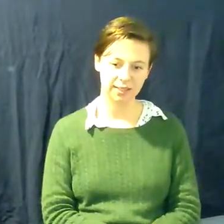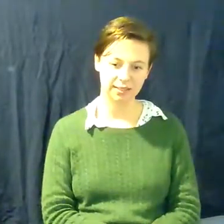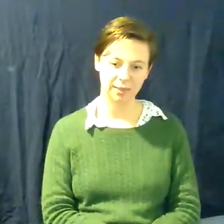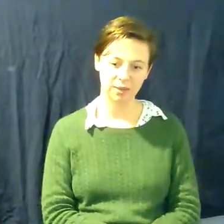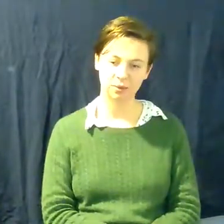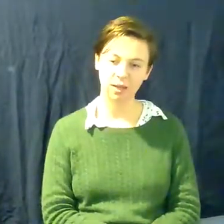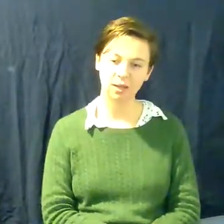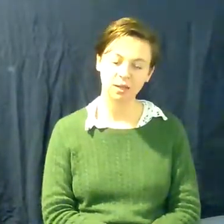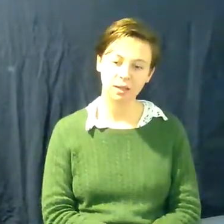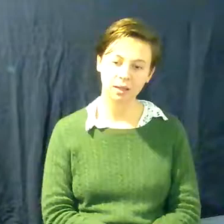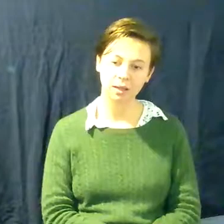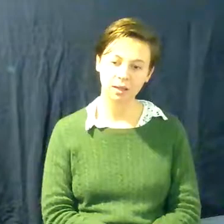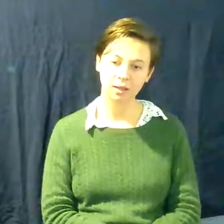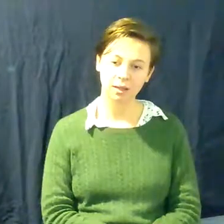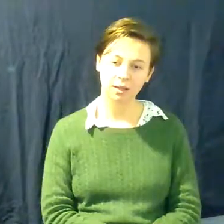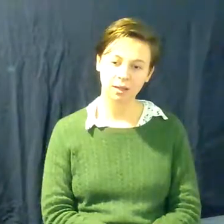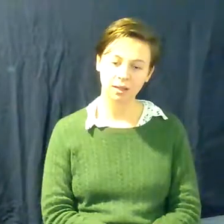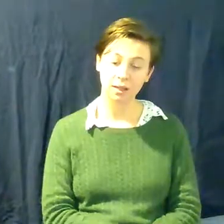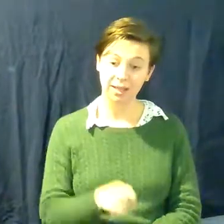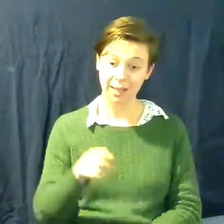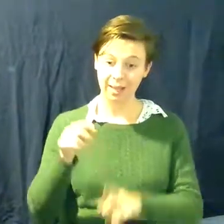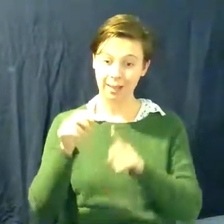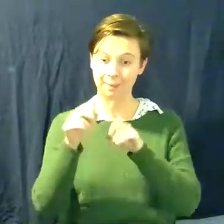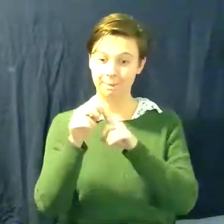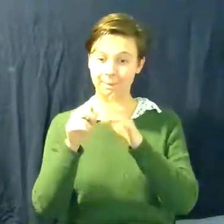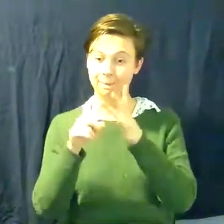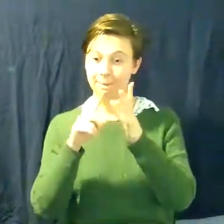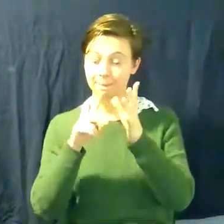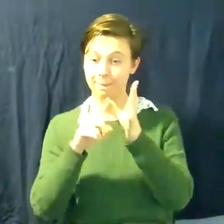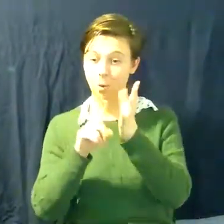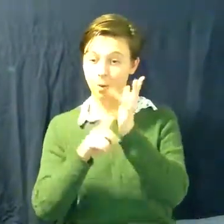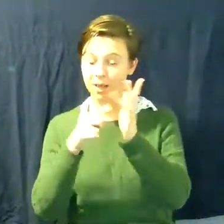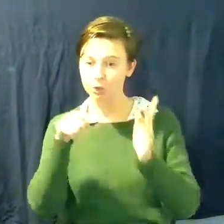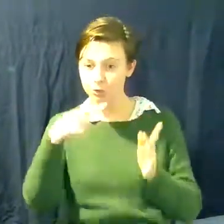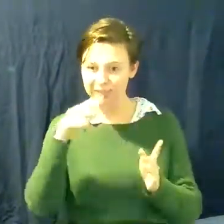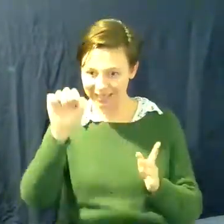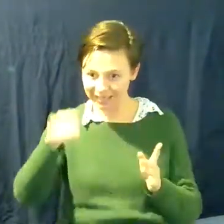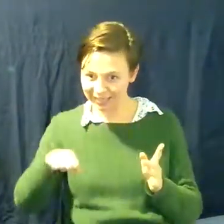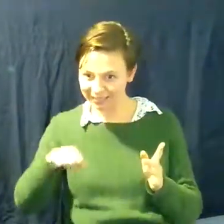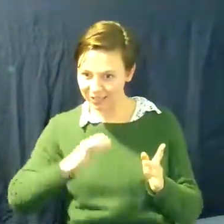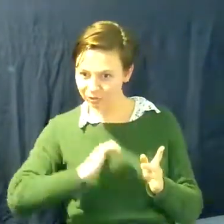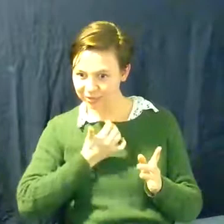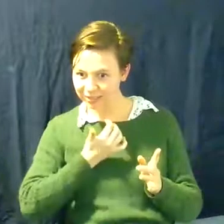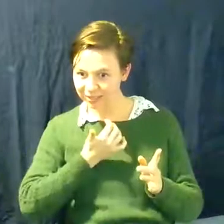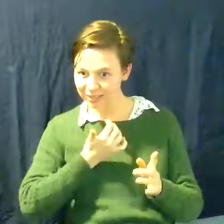good opportunity to find out about mentoring and what it's all about